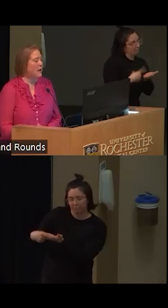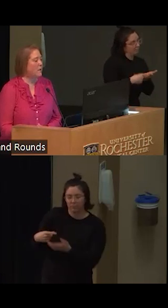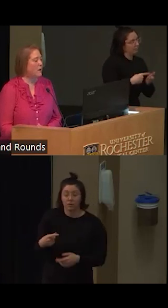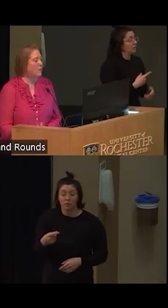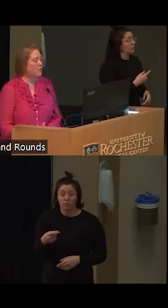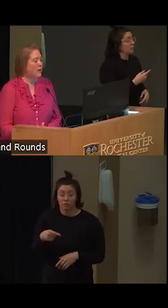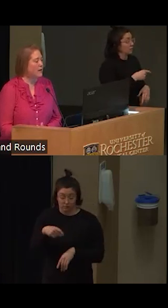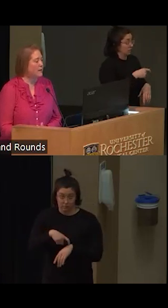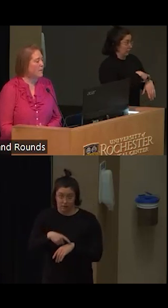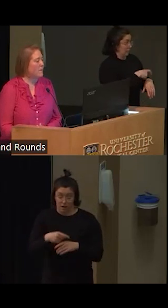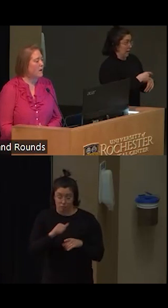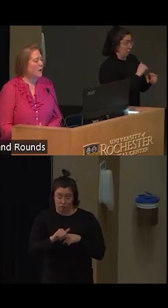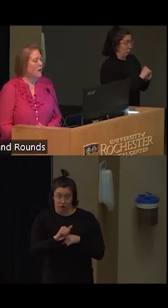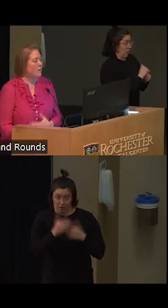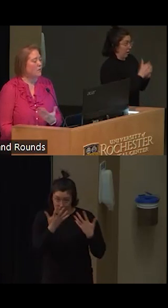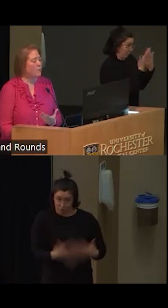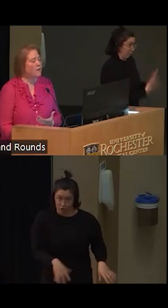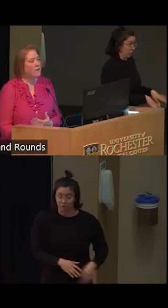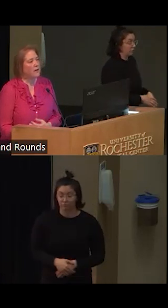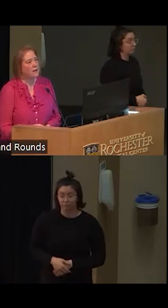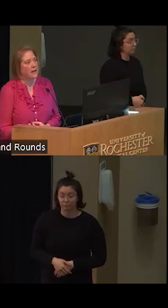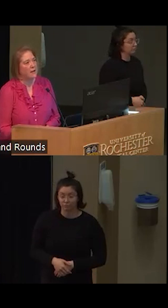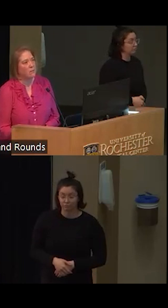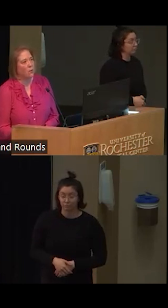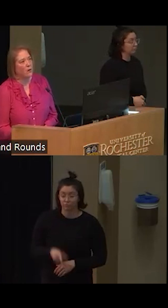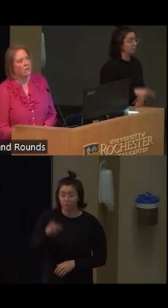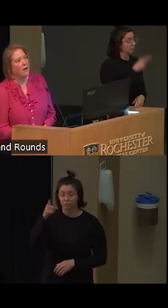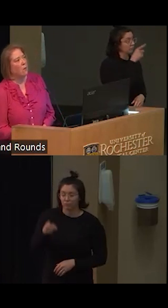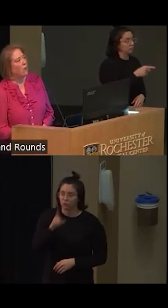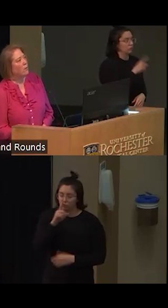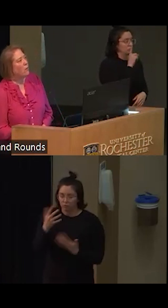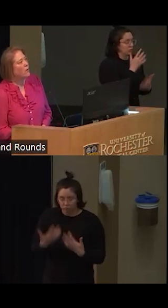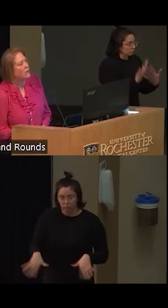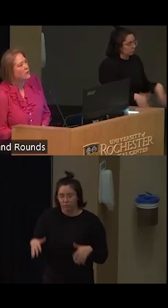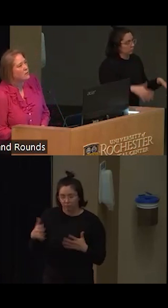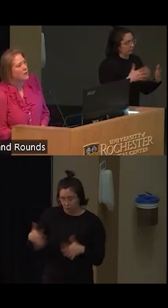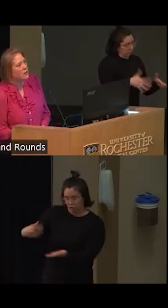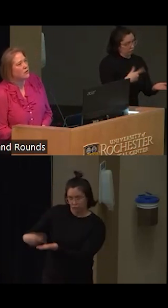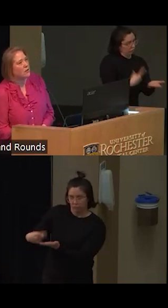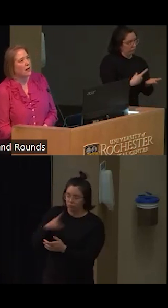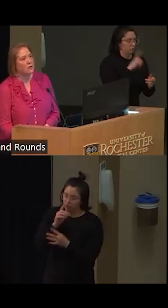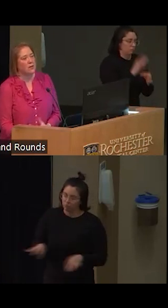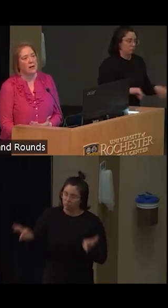time training them the briefing is as important if not more important to the simulation exercise